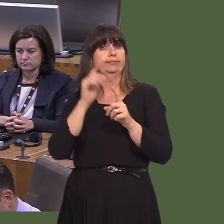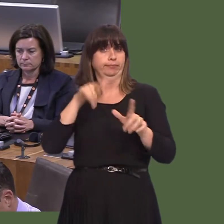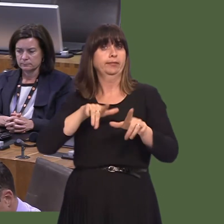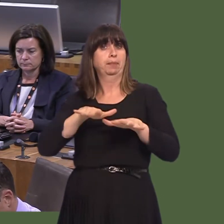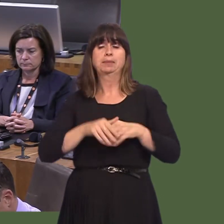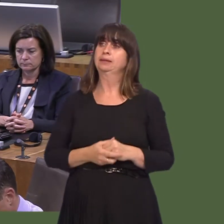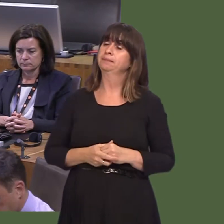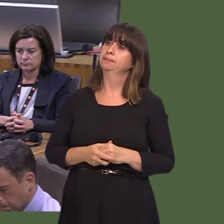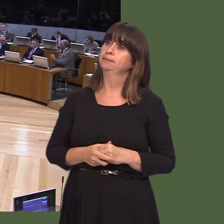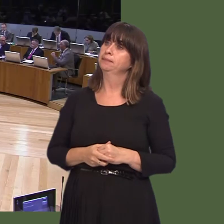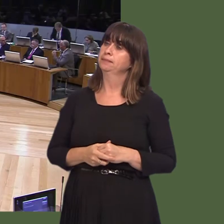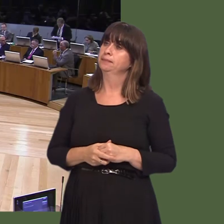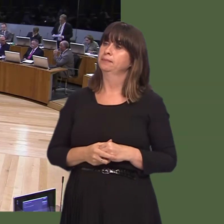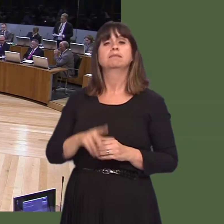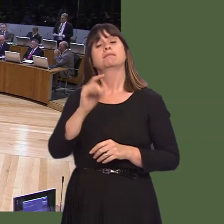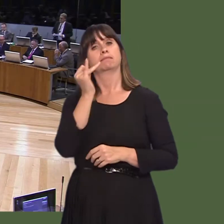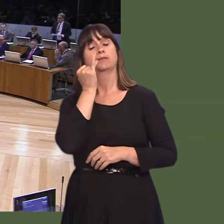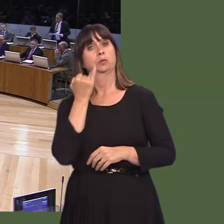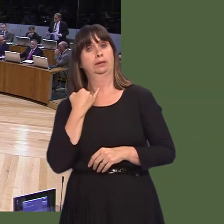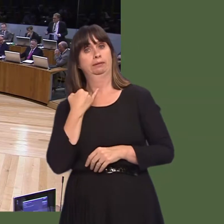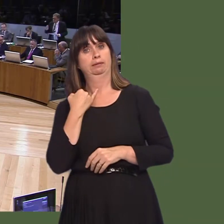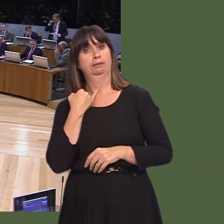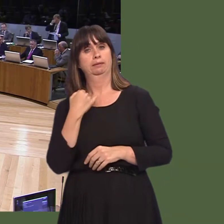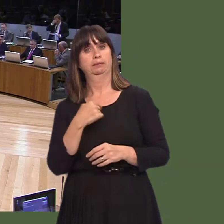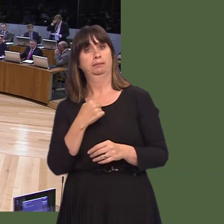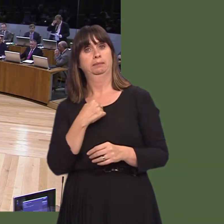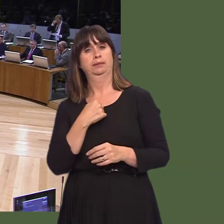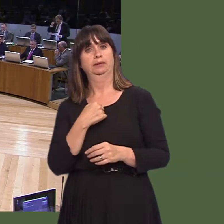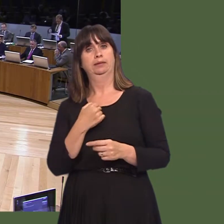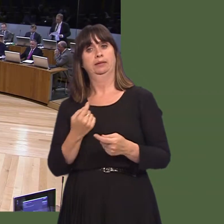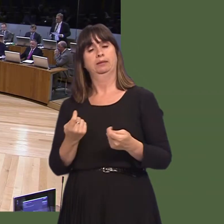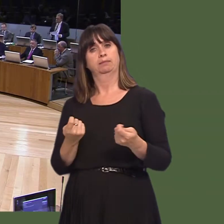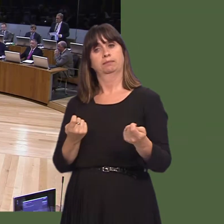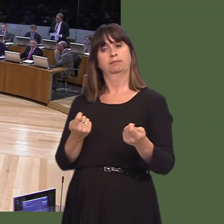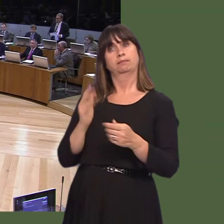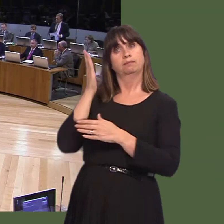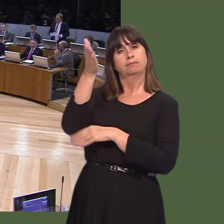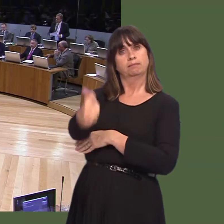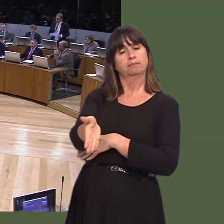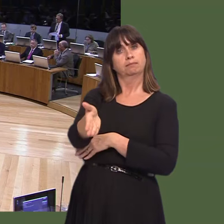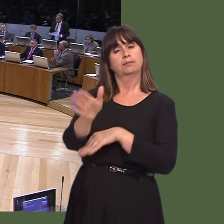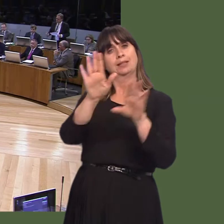Mark Isherwood AM: Last week, I hosted and chaired the Epilepsy Wales annual Epilepsy